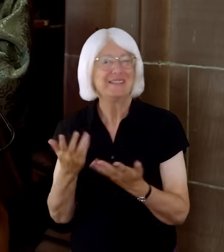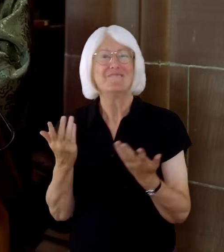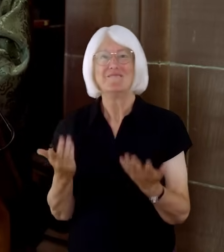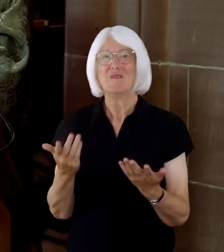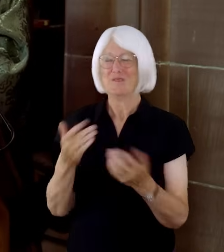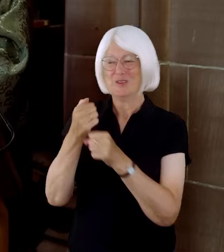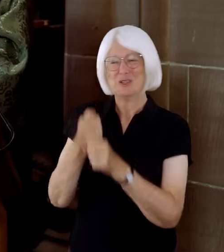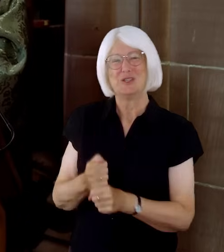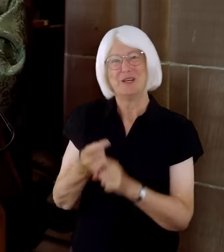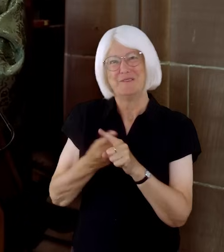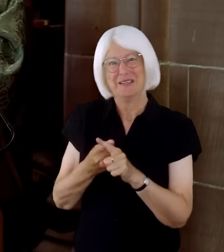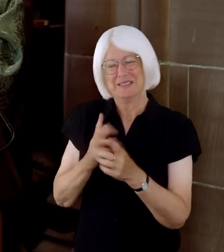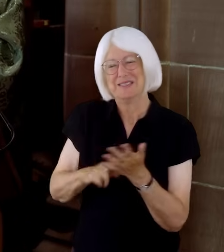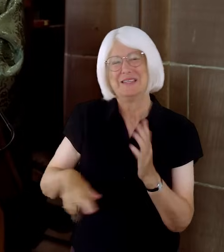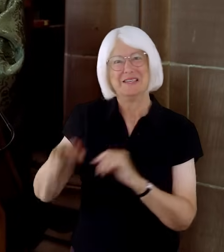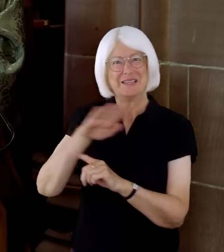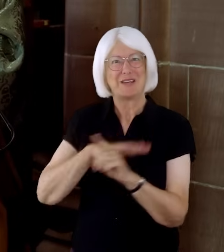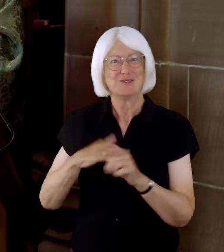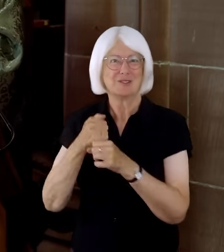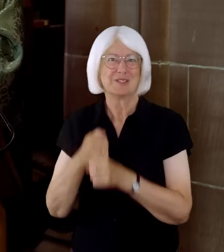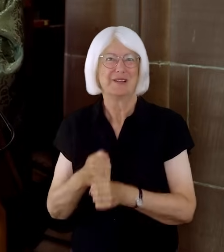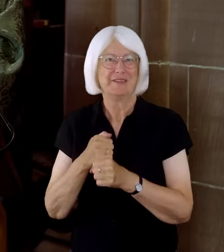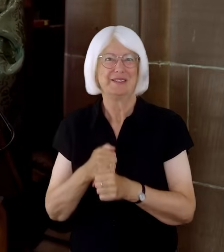for the Church of England National Service.